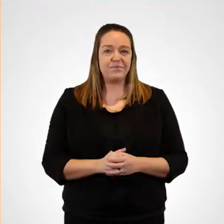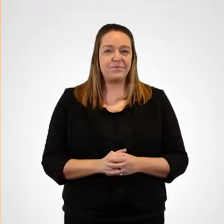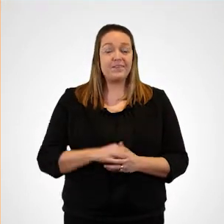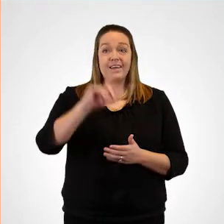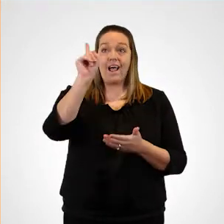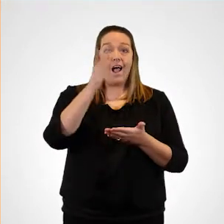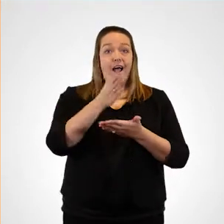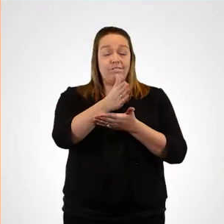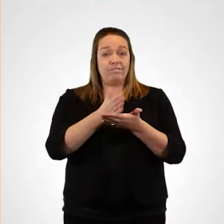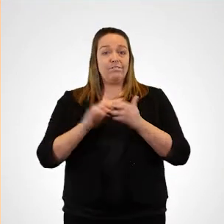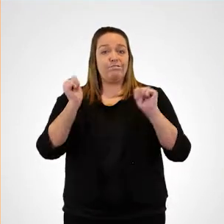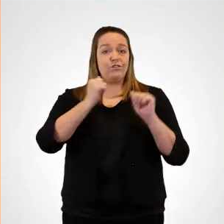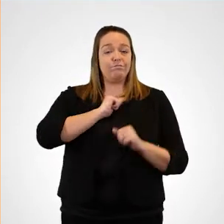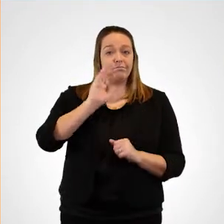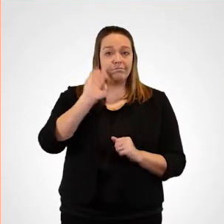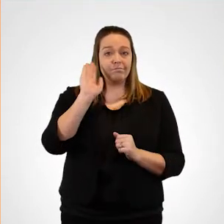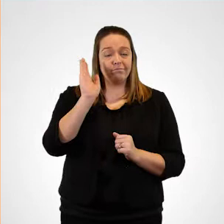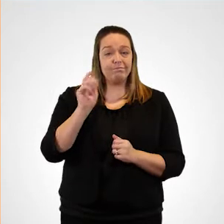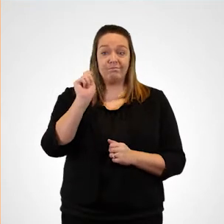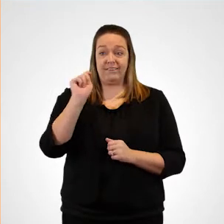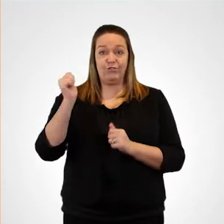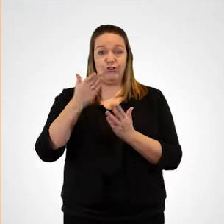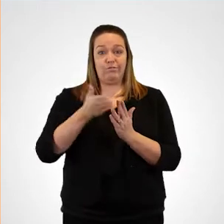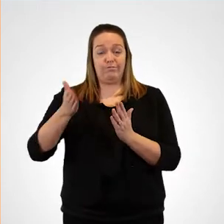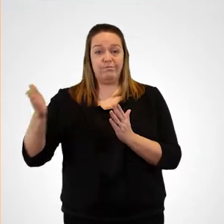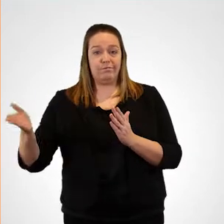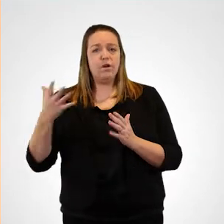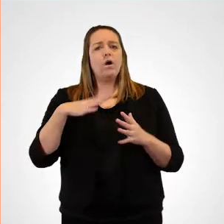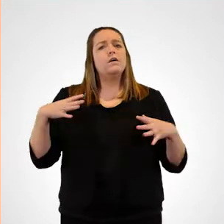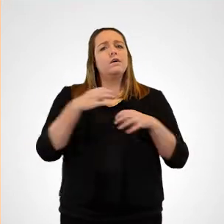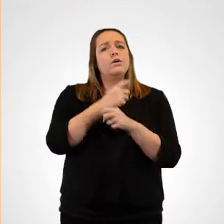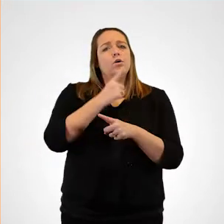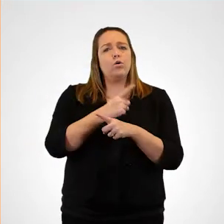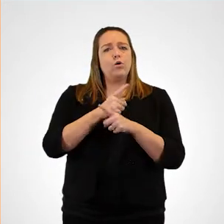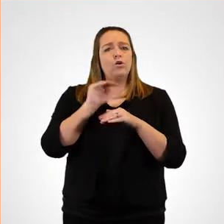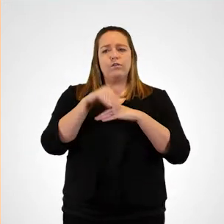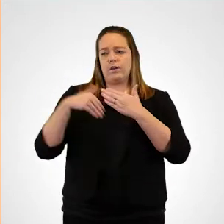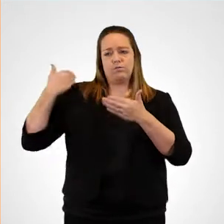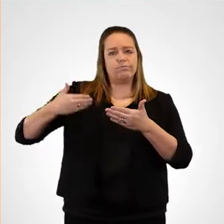We are halfway through now, so I just want to recap on what we've looked at so far.